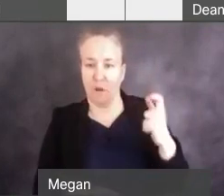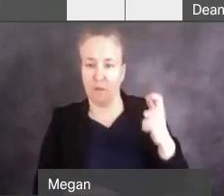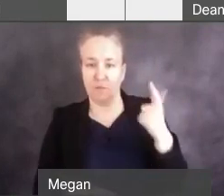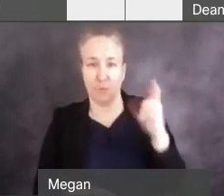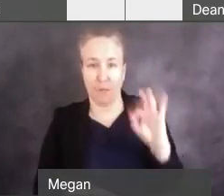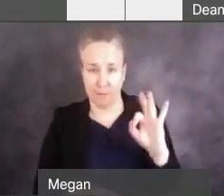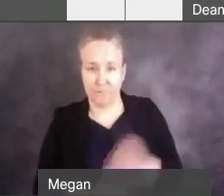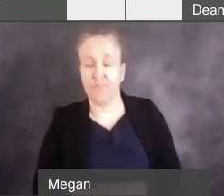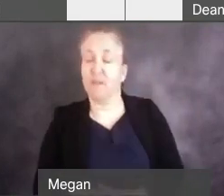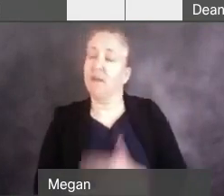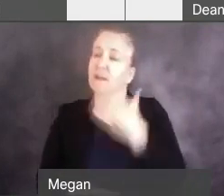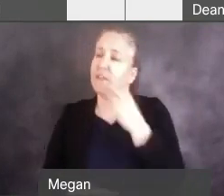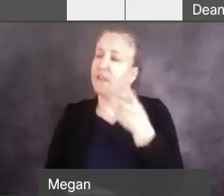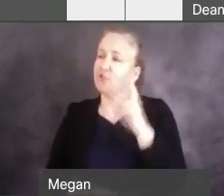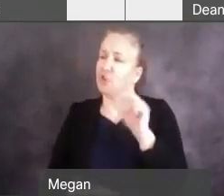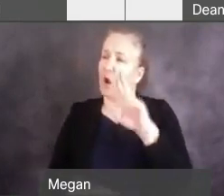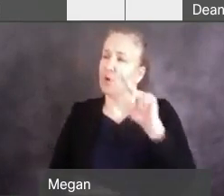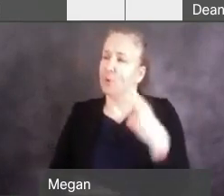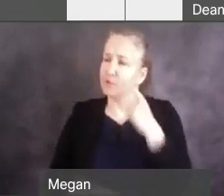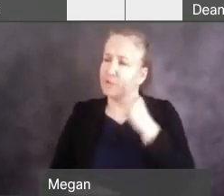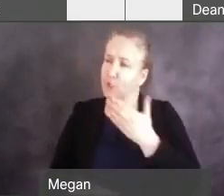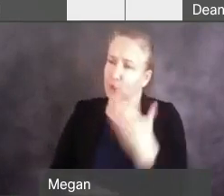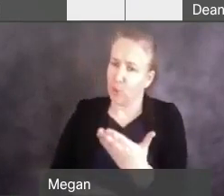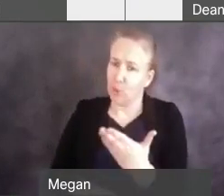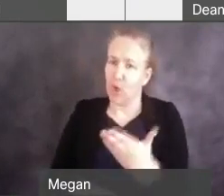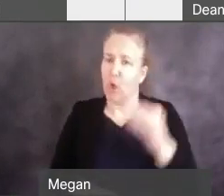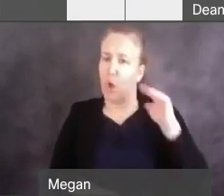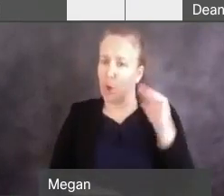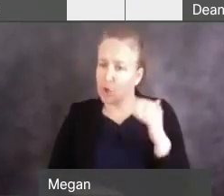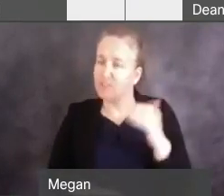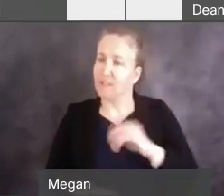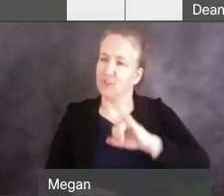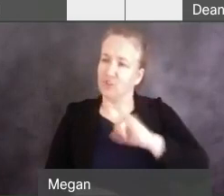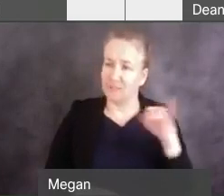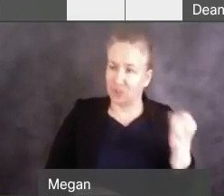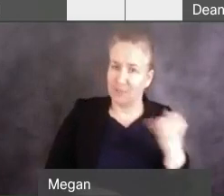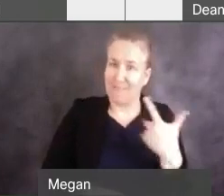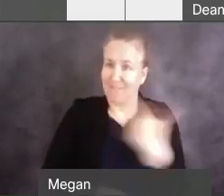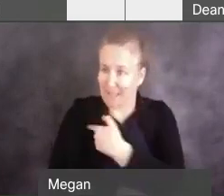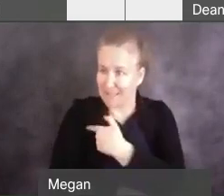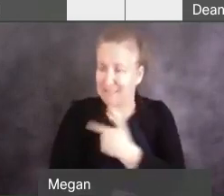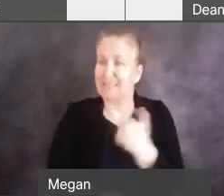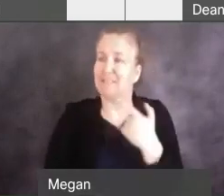[Reporter] Thank you, Dr. Arkoosh. For you, it looks like the Johnson & Johnson vaccine is gonna get,